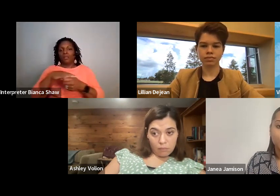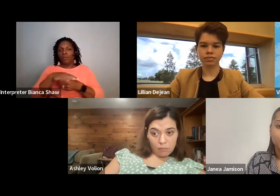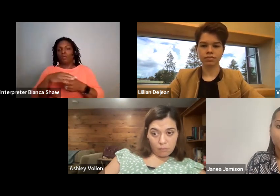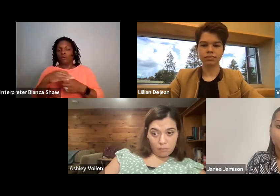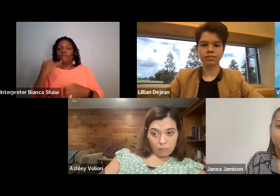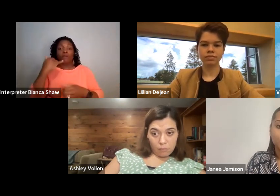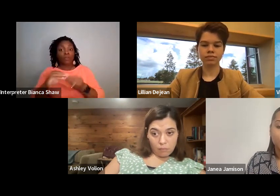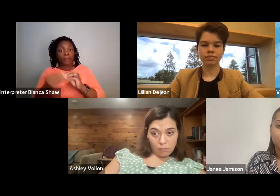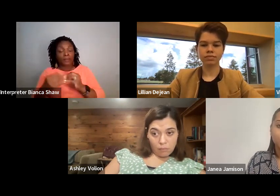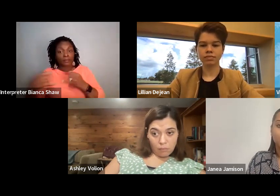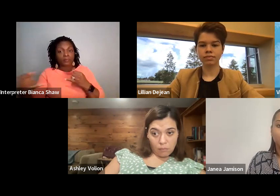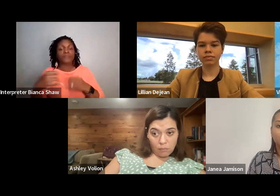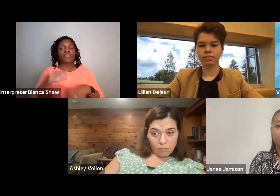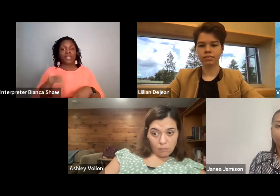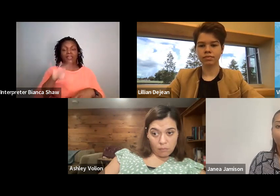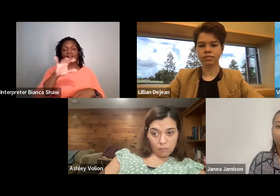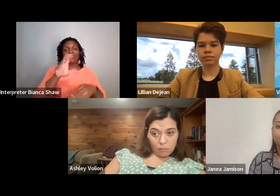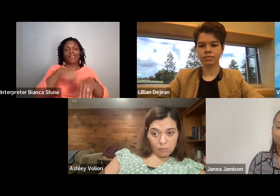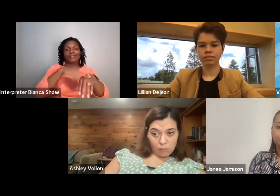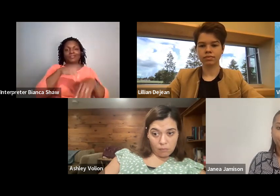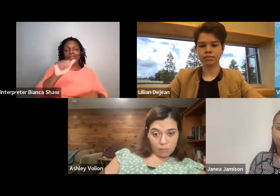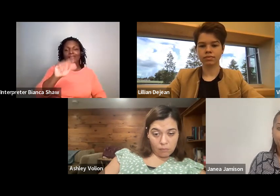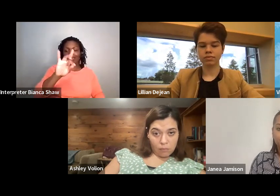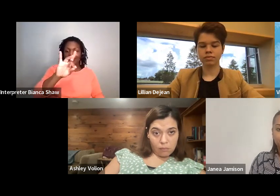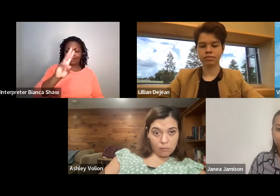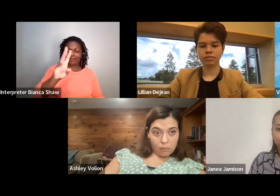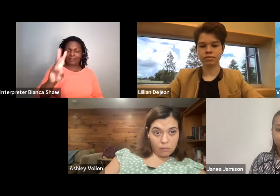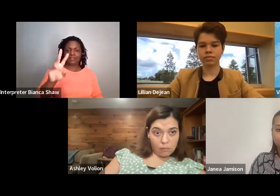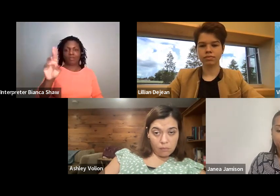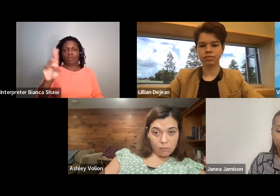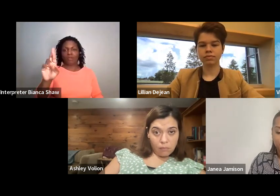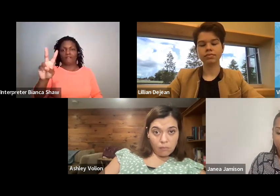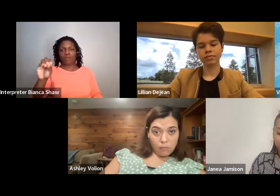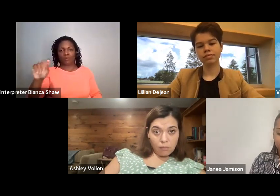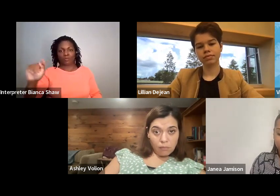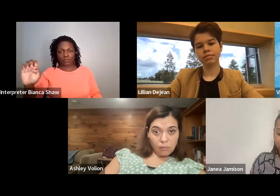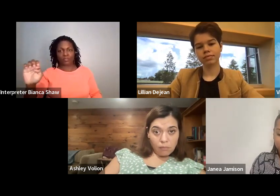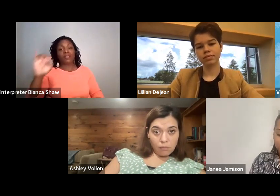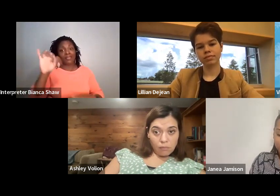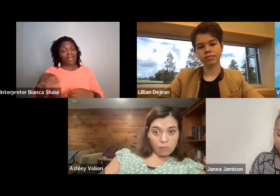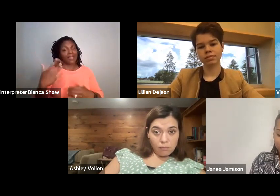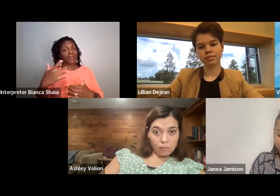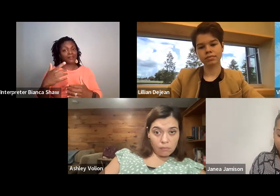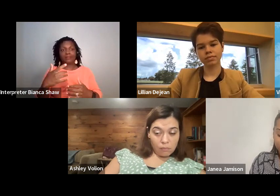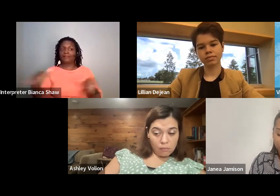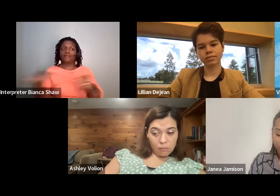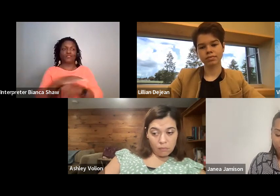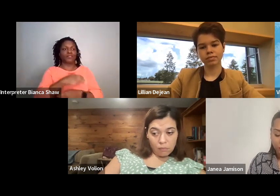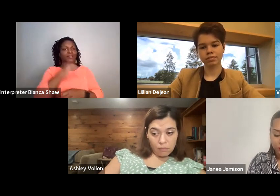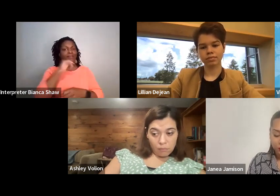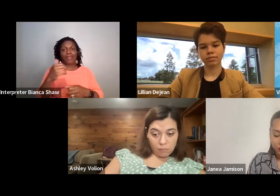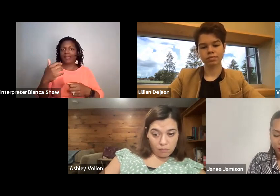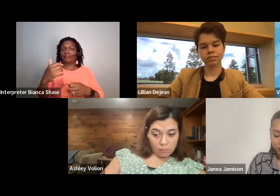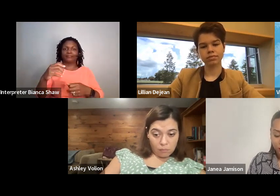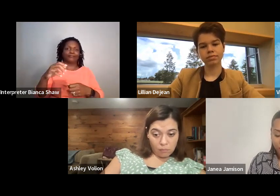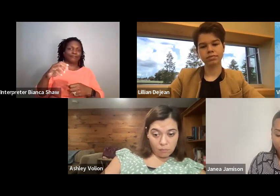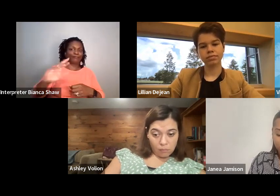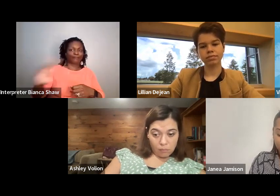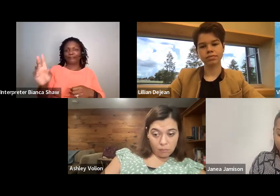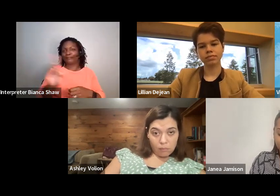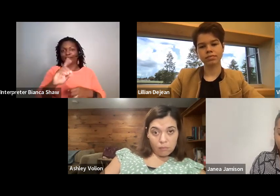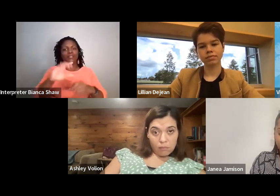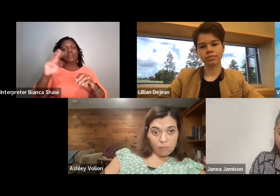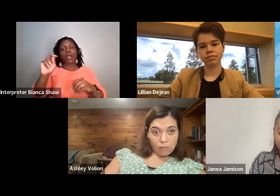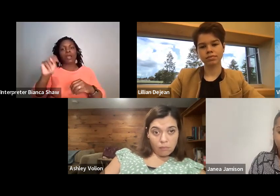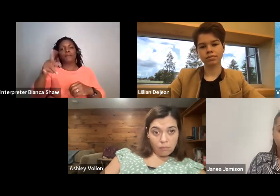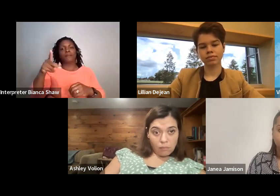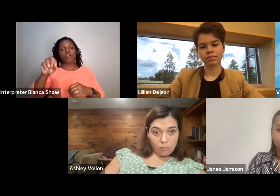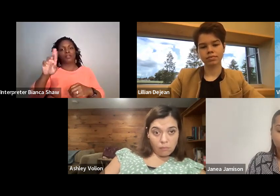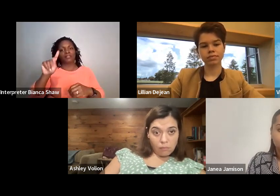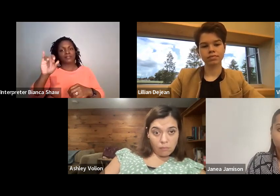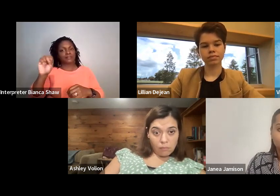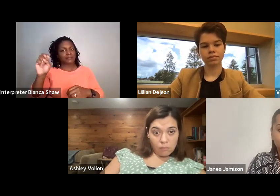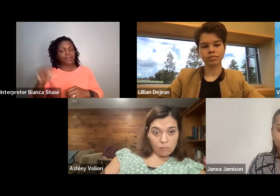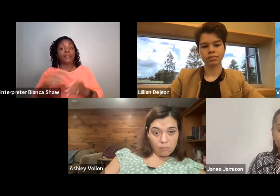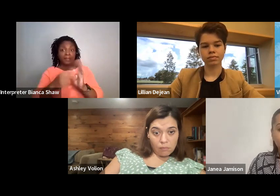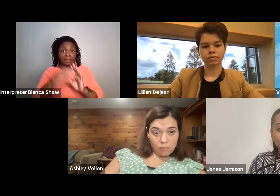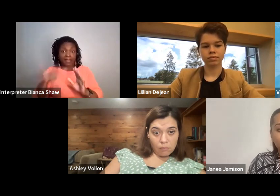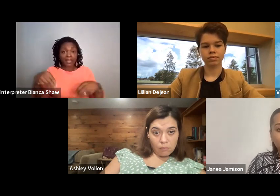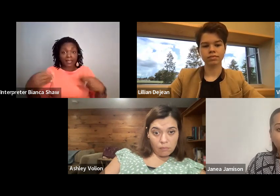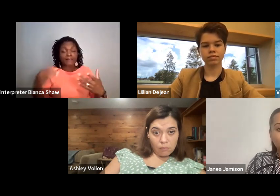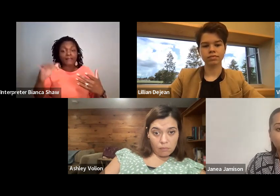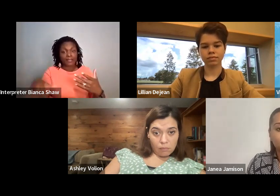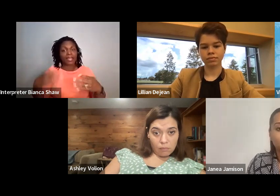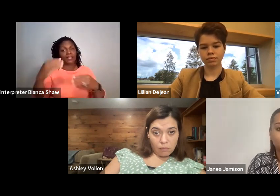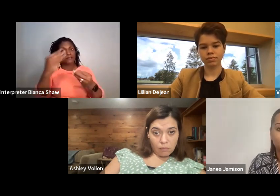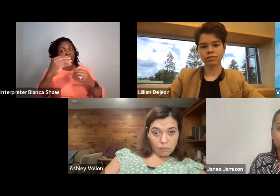6 R. vote hotline, which is staffed completely by civil rights volunteers, is completely nonpartisan, and is entirely based around this idea of making sure that voters are equipped with information about their rights, but also reporting issues.